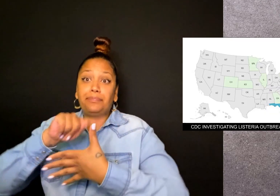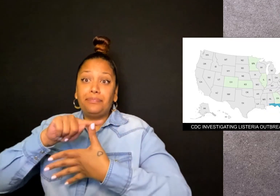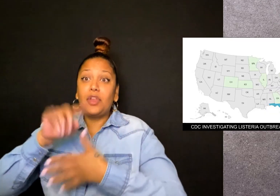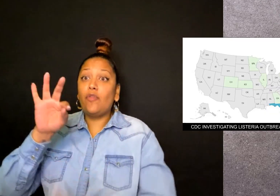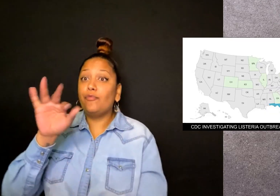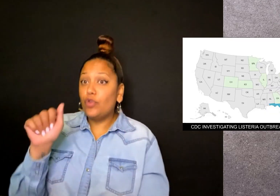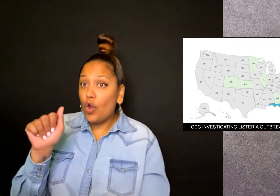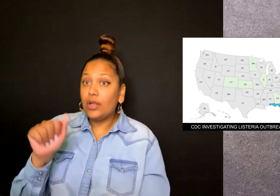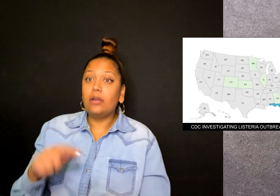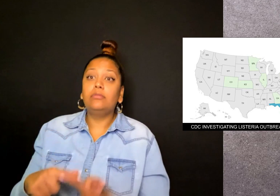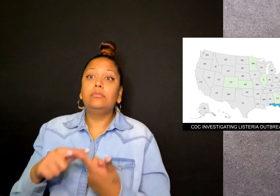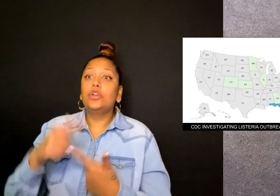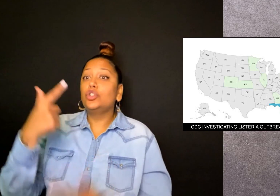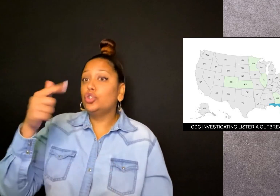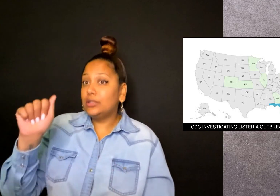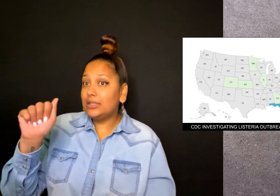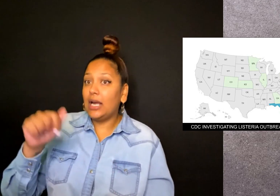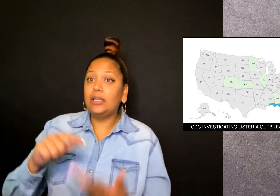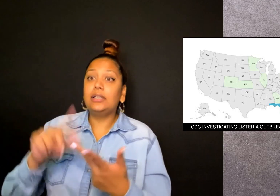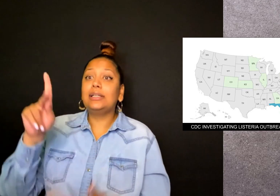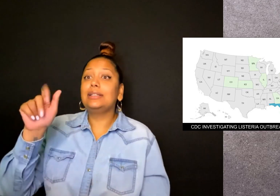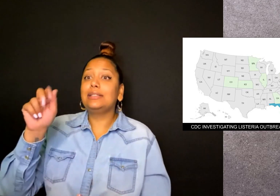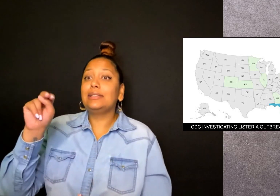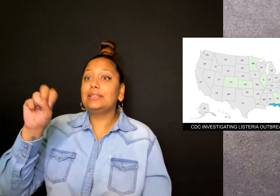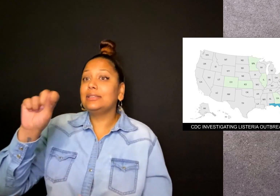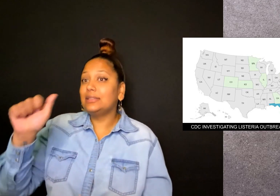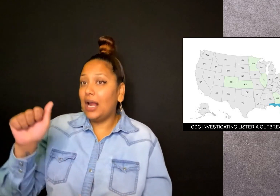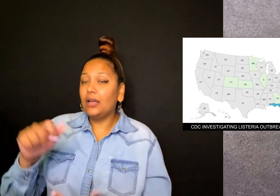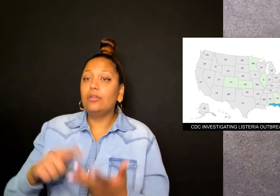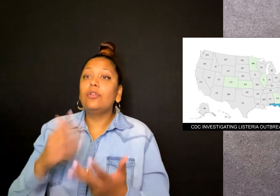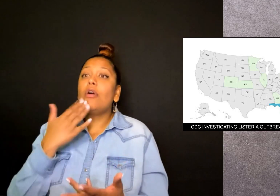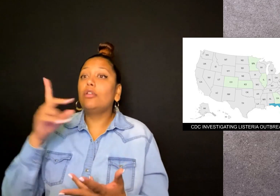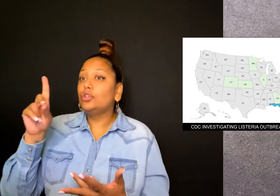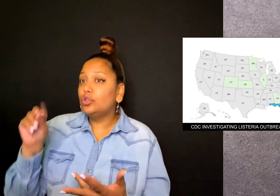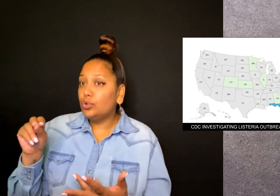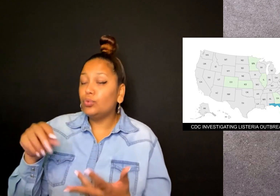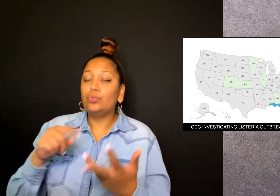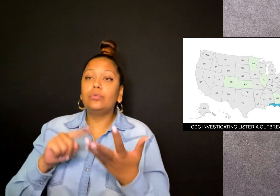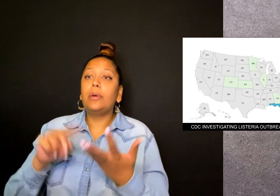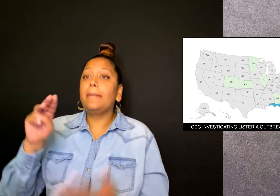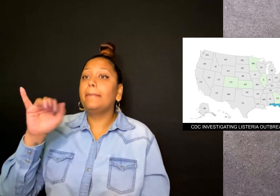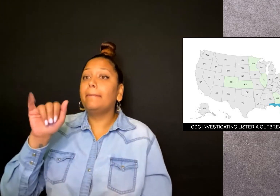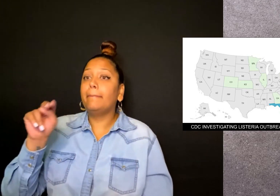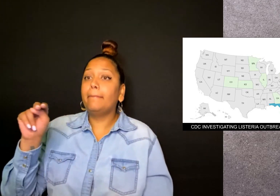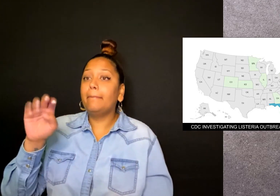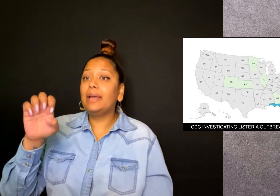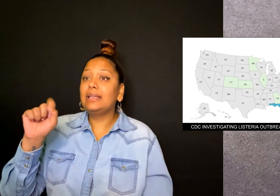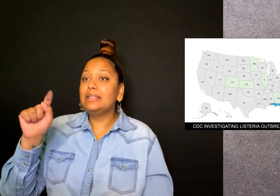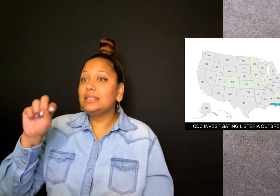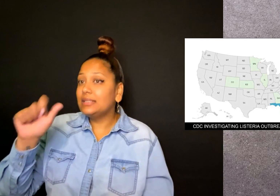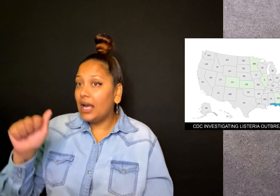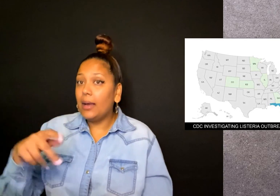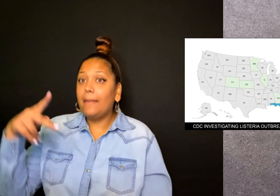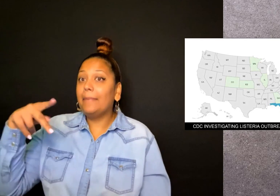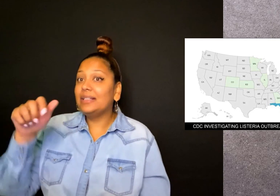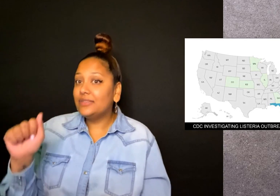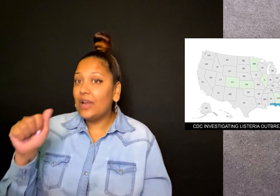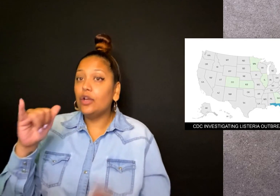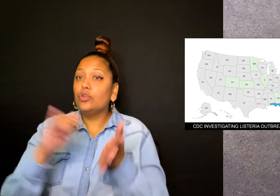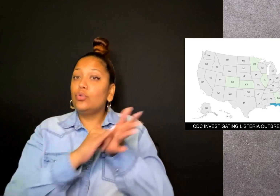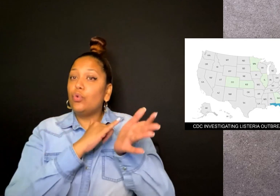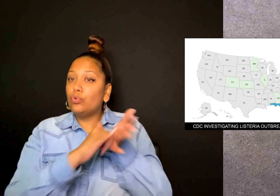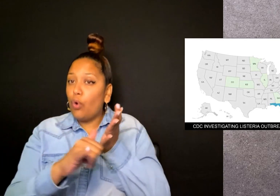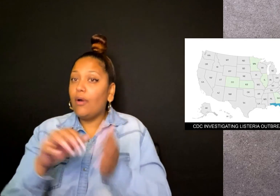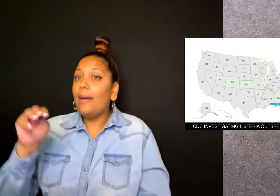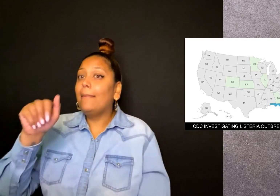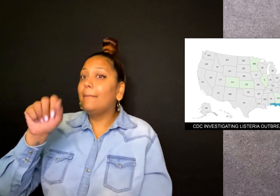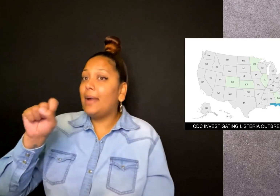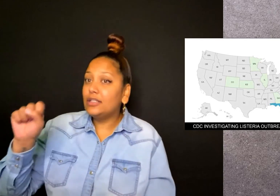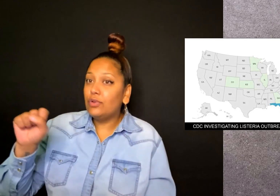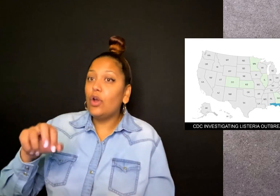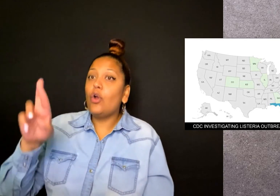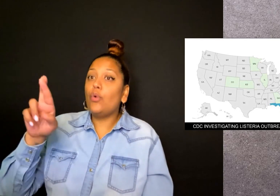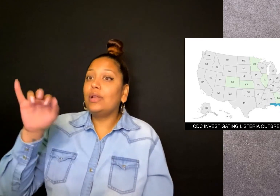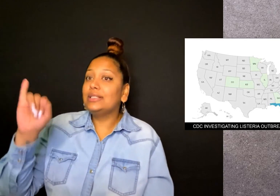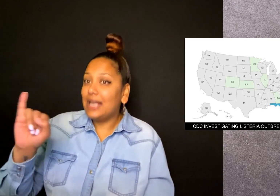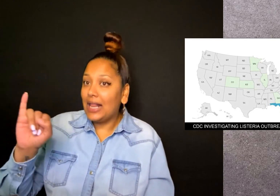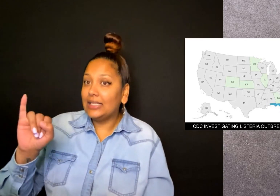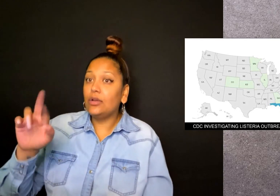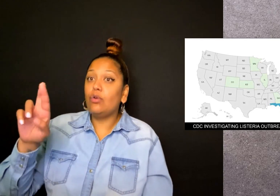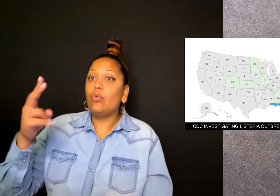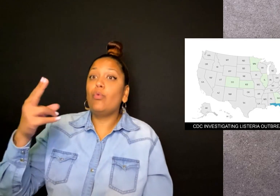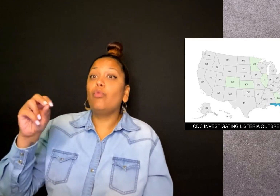the states are Florida Georgia Kansas Colorado Minnesota Pennsylvania New York Massachusetts